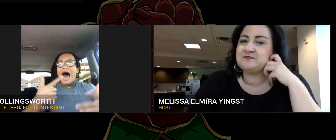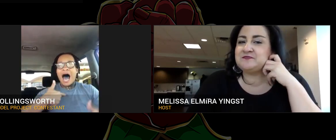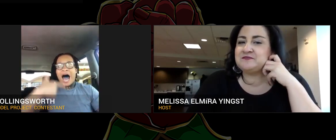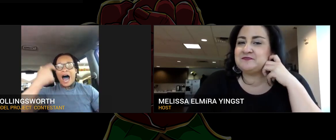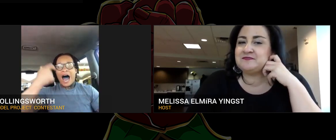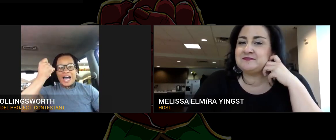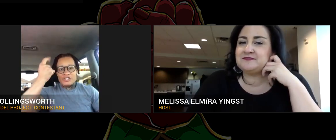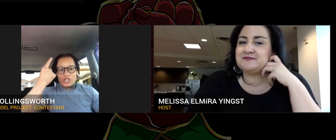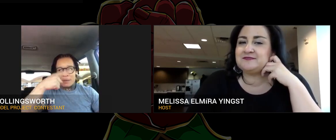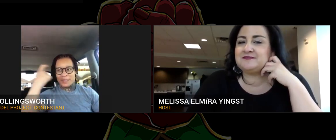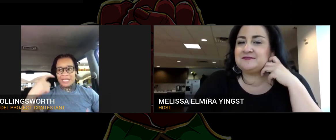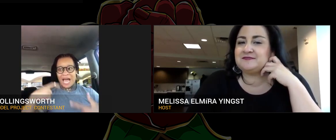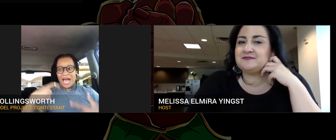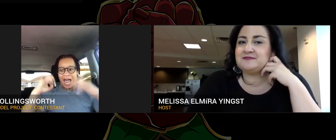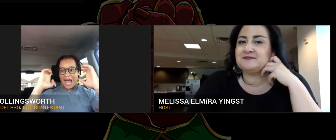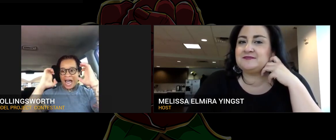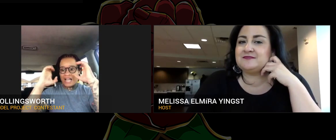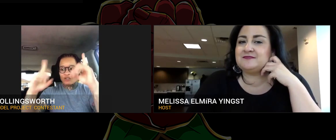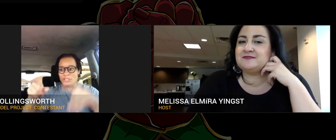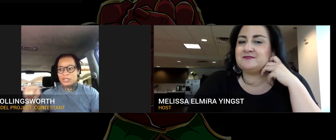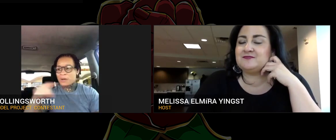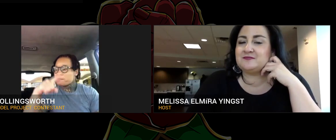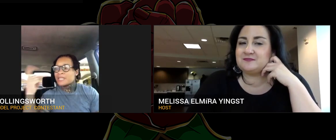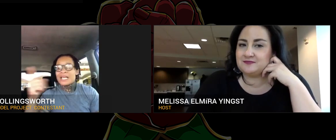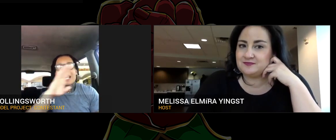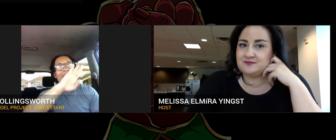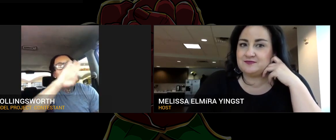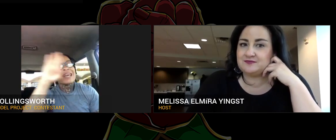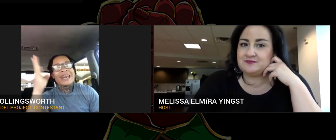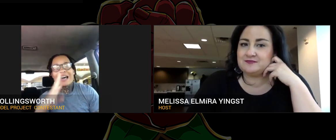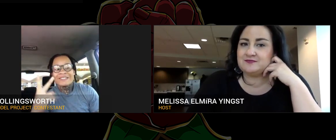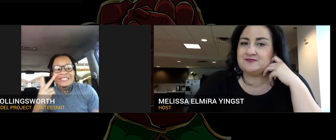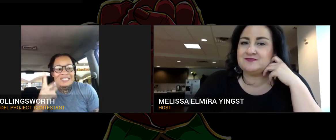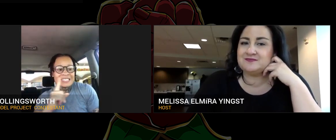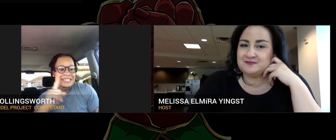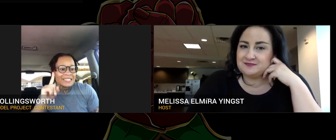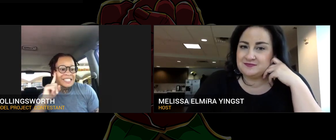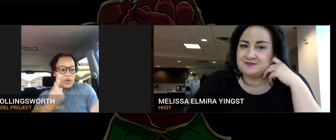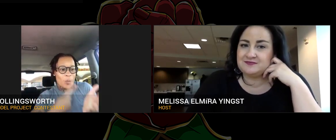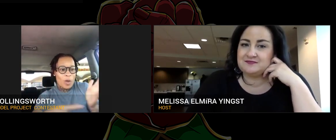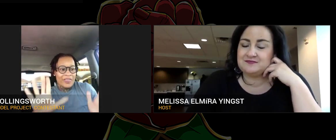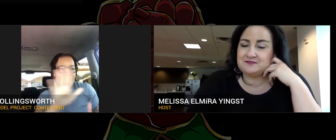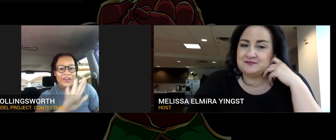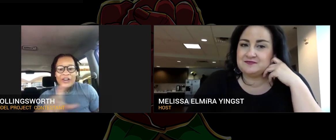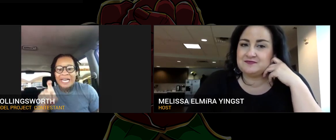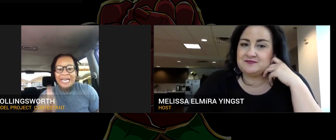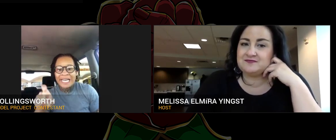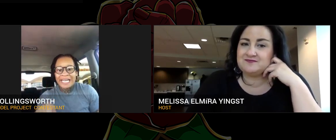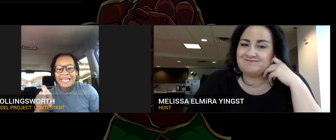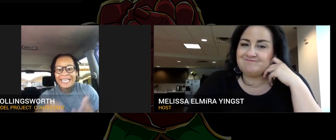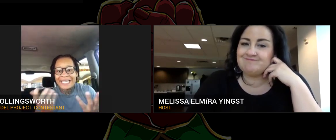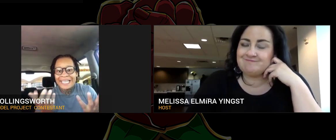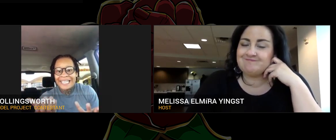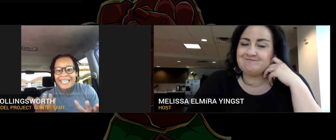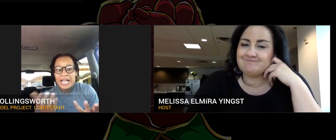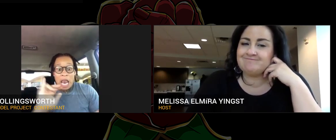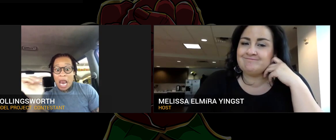I understand this, because I educated them because they never saw a Deaf person before and what their needs are.